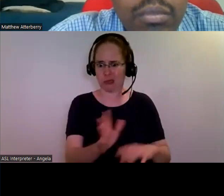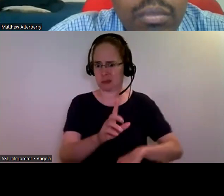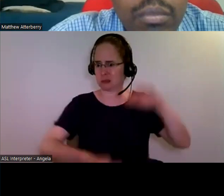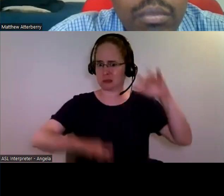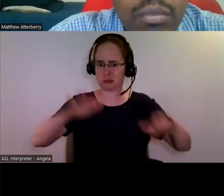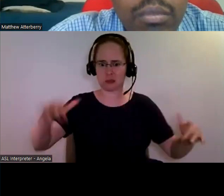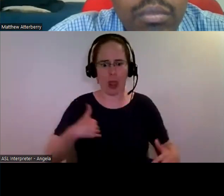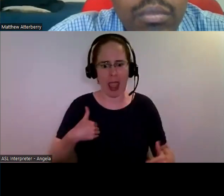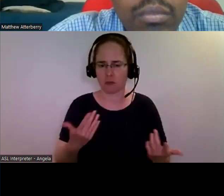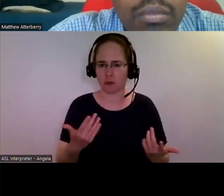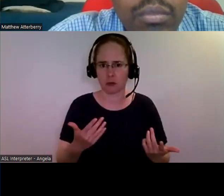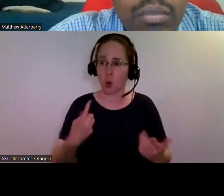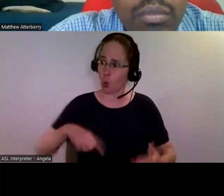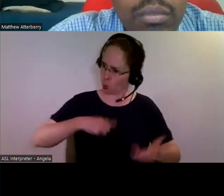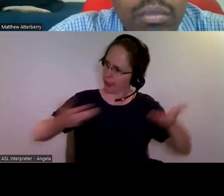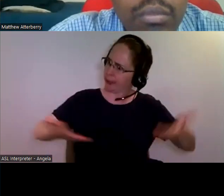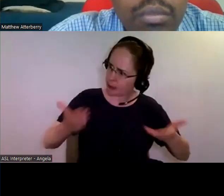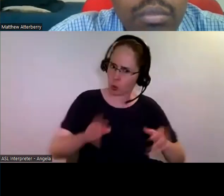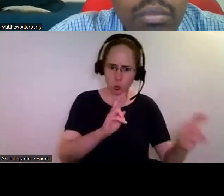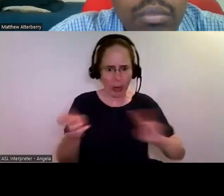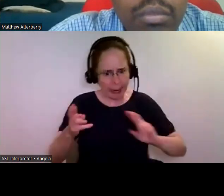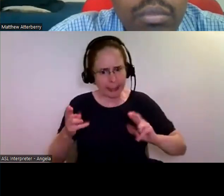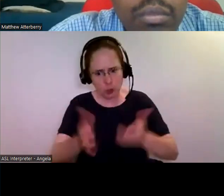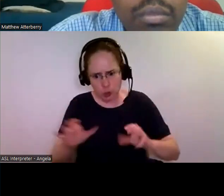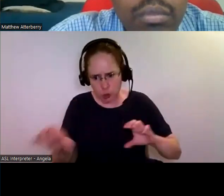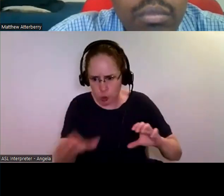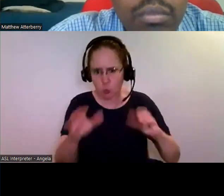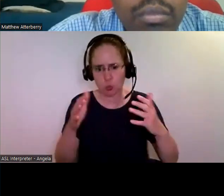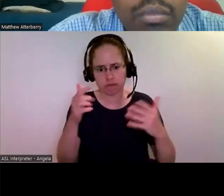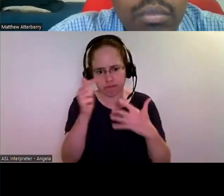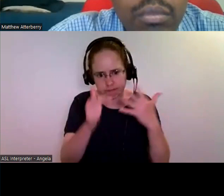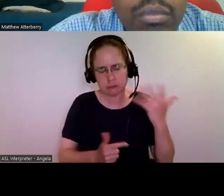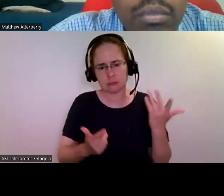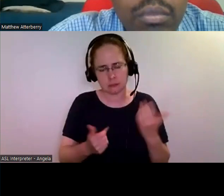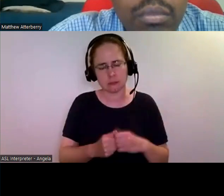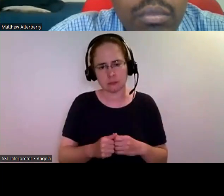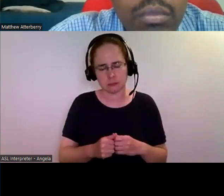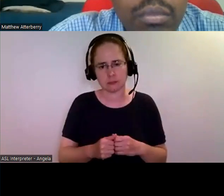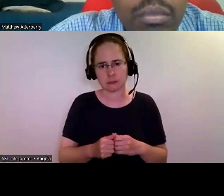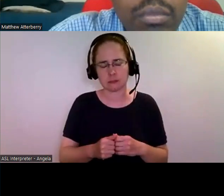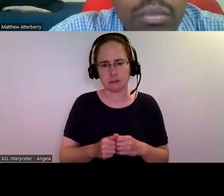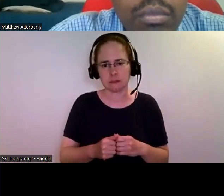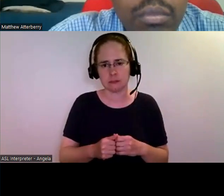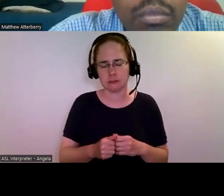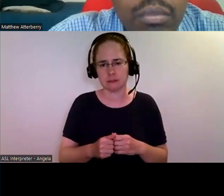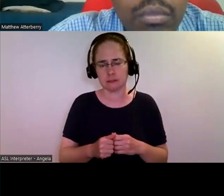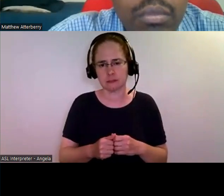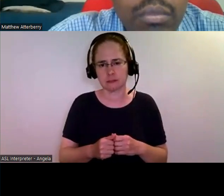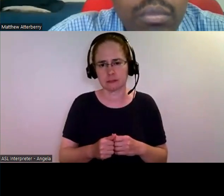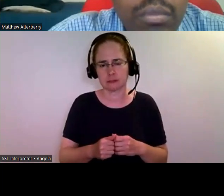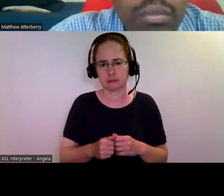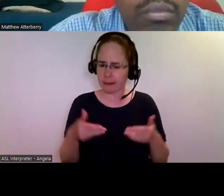just being like we're here we're ready to do things and yeah just like letting people know